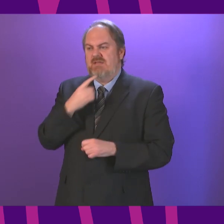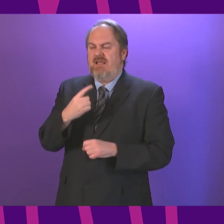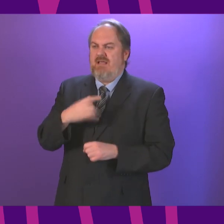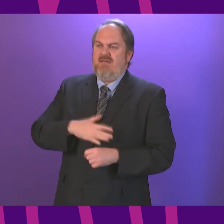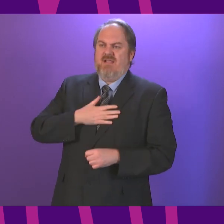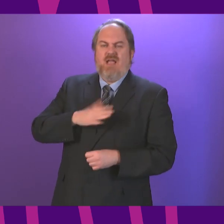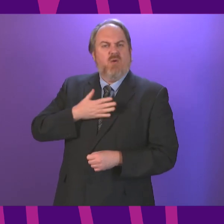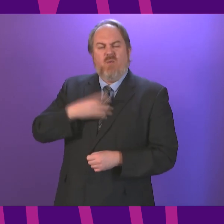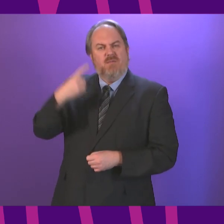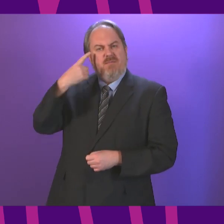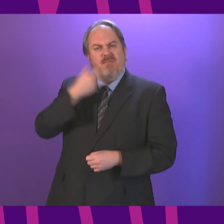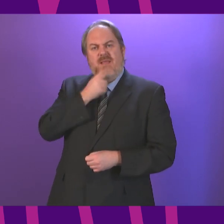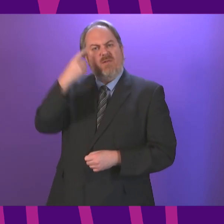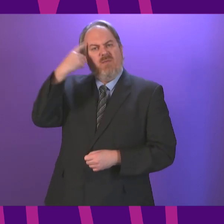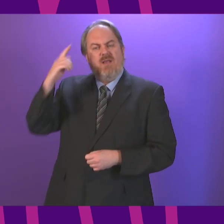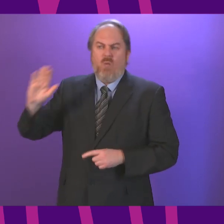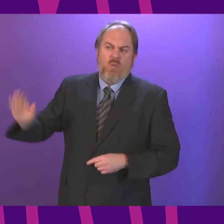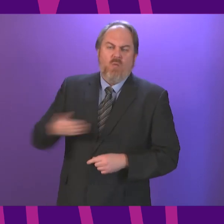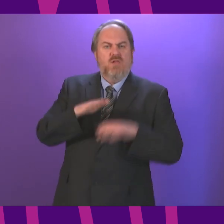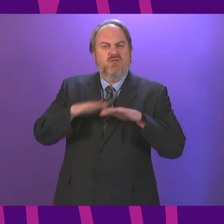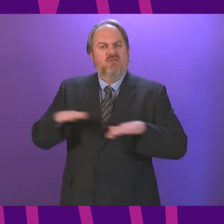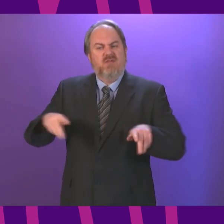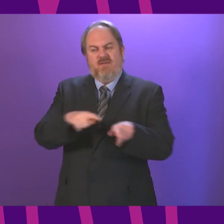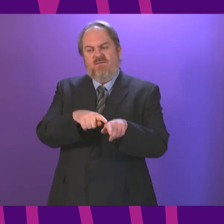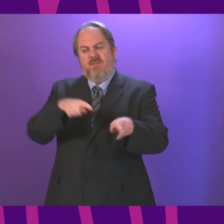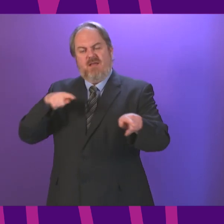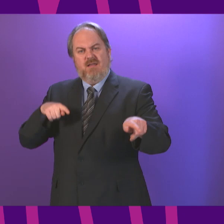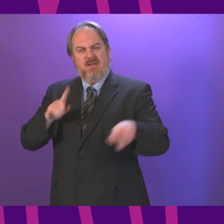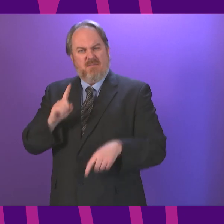Does the First Minister agree with that view, or does she share my concern that everything possible